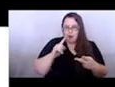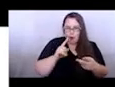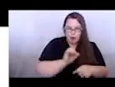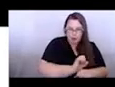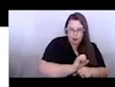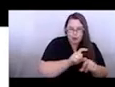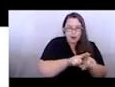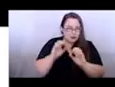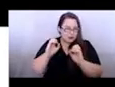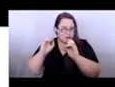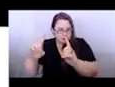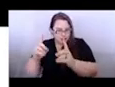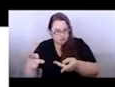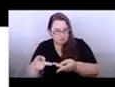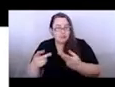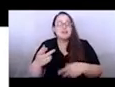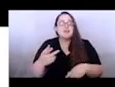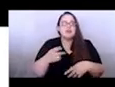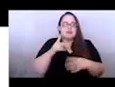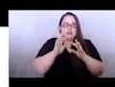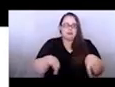it's important to also understand professional boundaries.